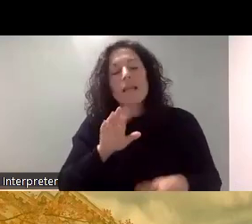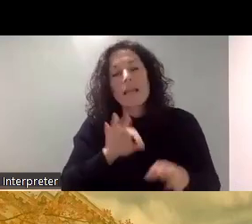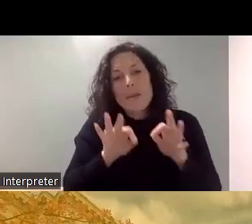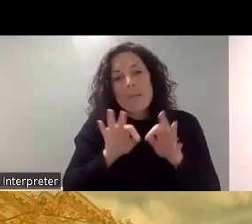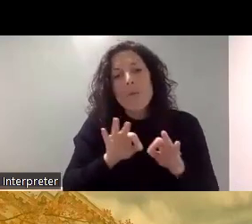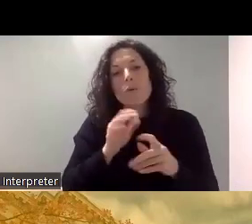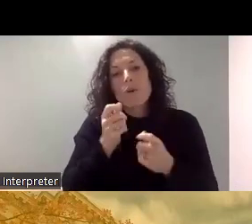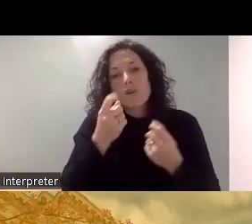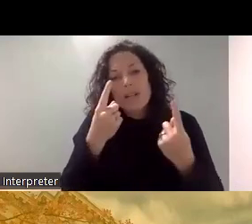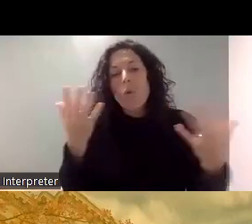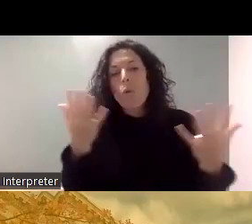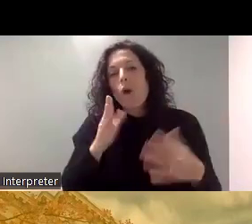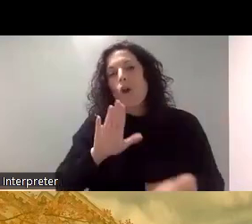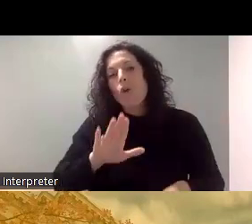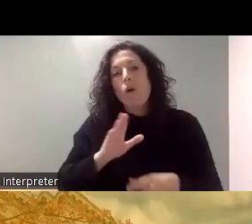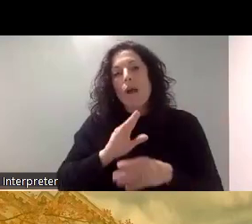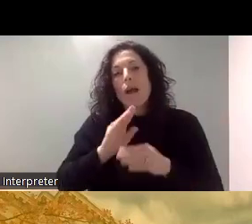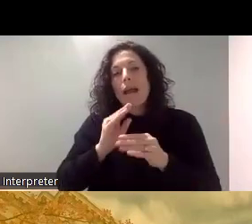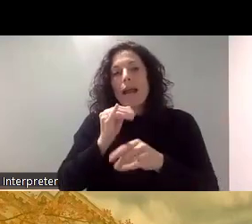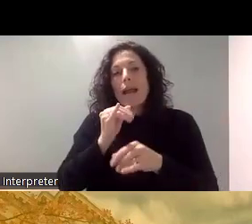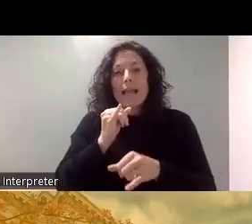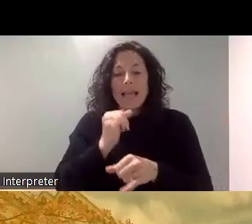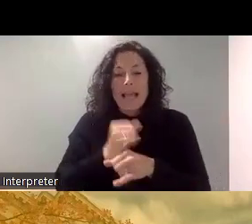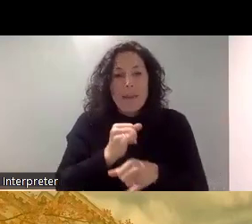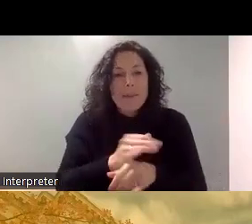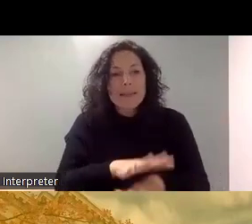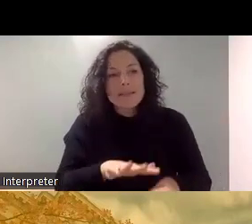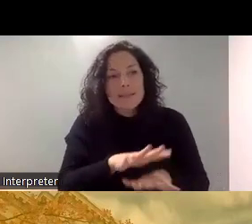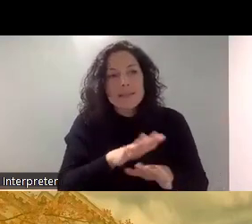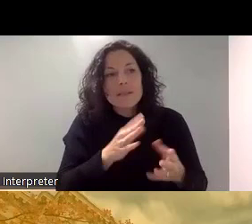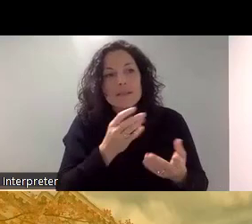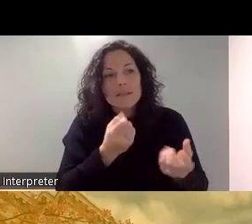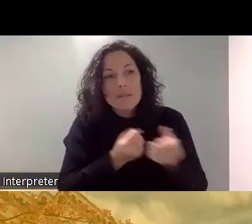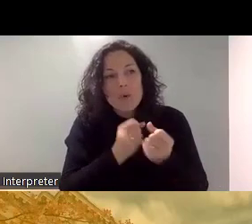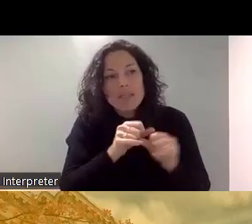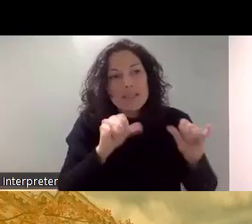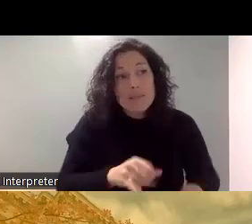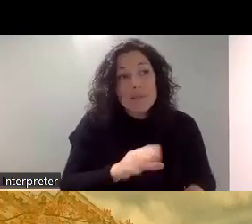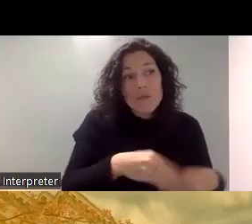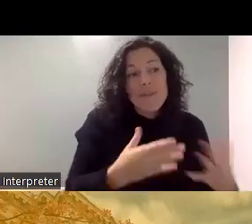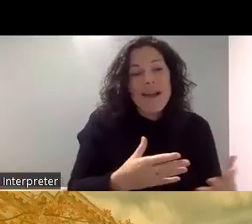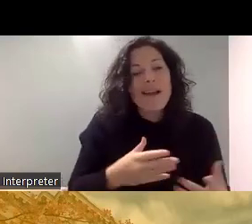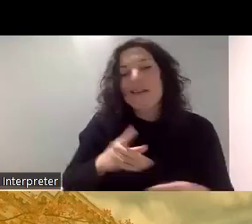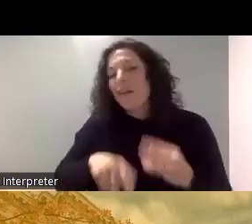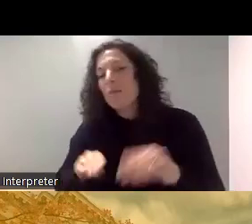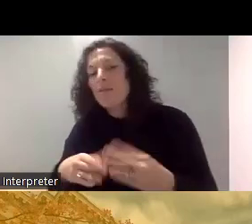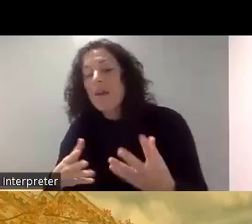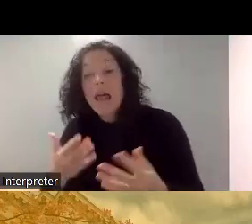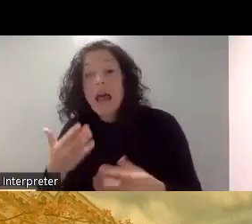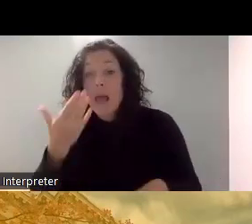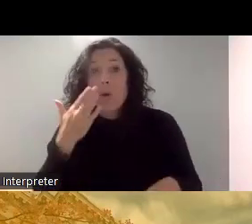what your campus support systems can provide and not. I'm not aware of anybody who flies proposals